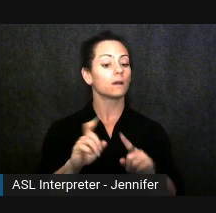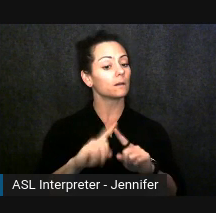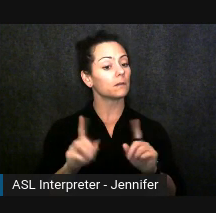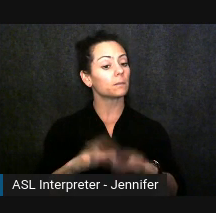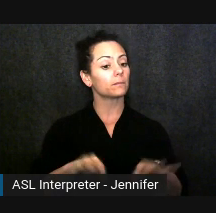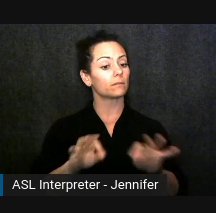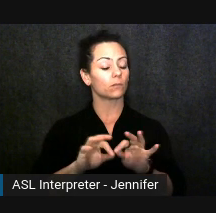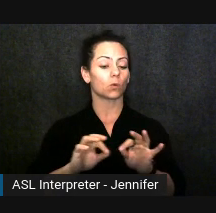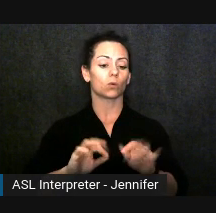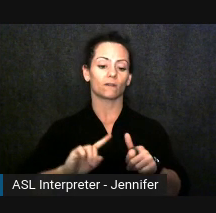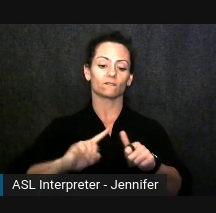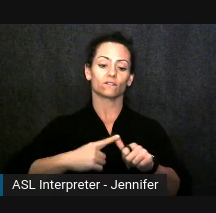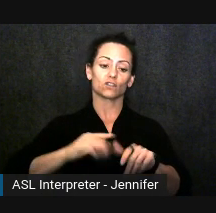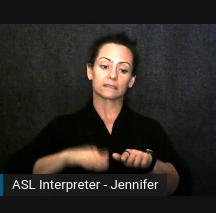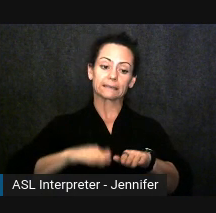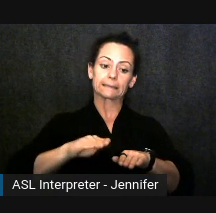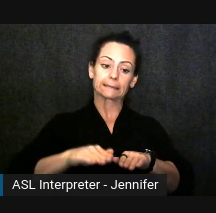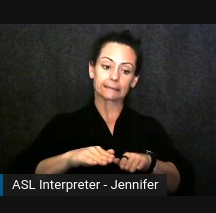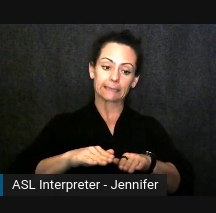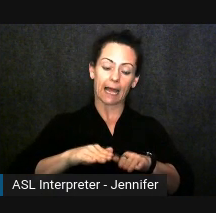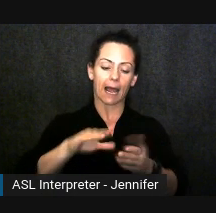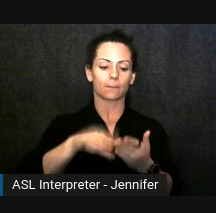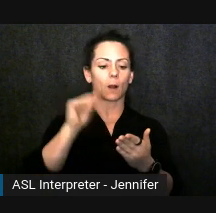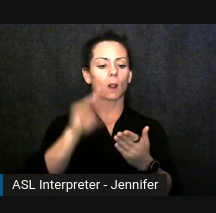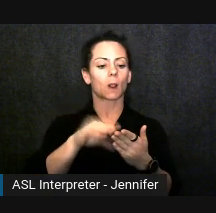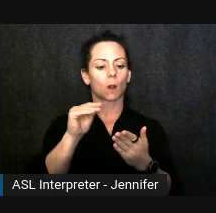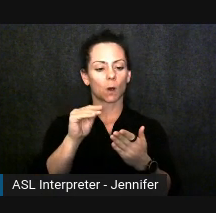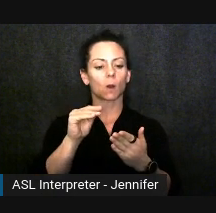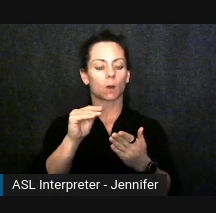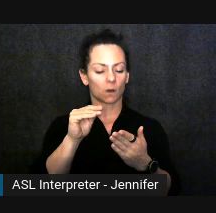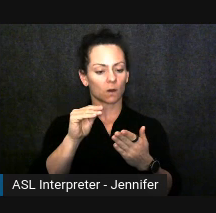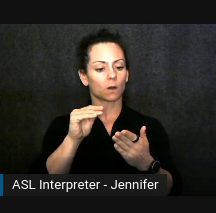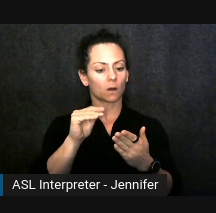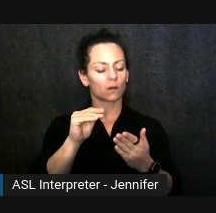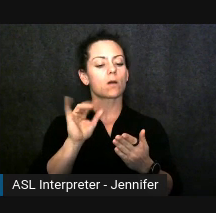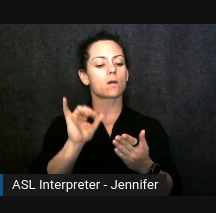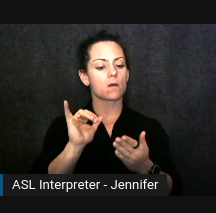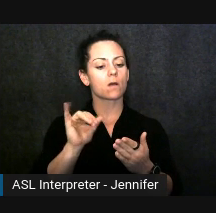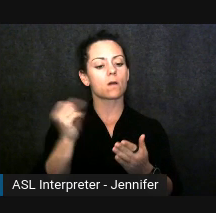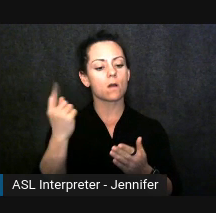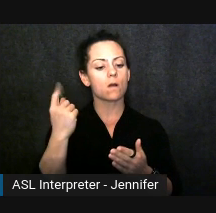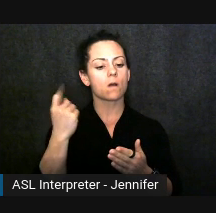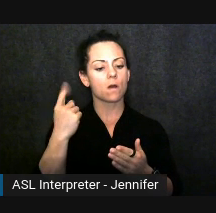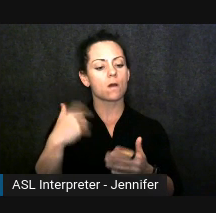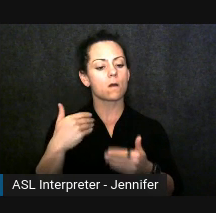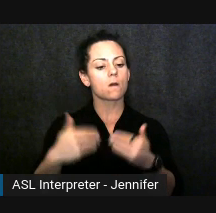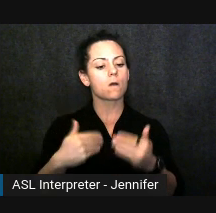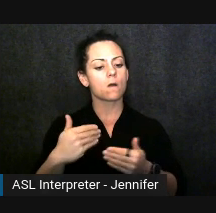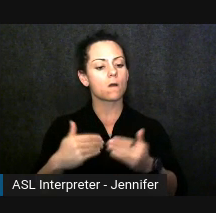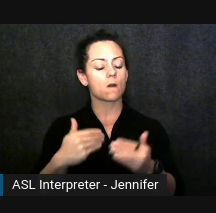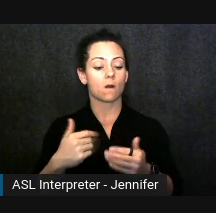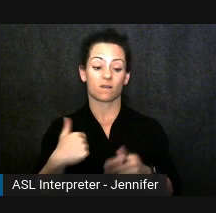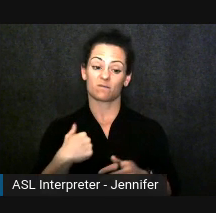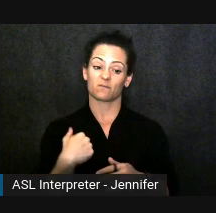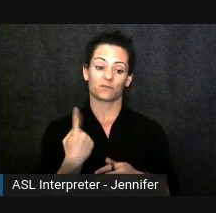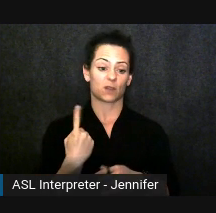of what I consider to be a lifelong learning process. I'm about a year in, and I'm still learning new things every day.